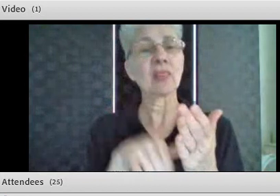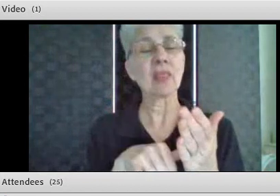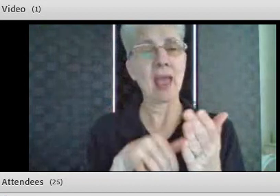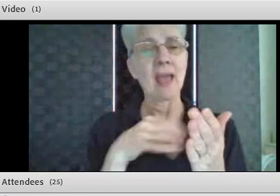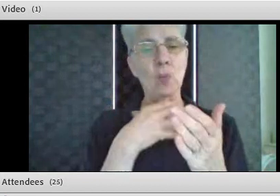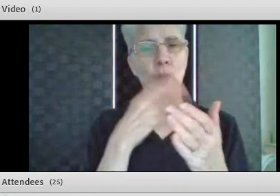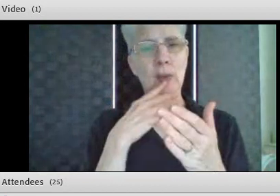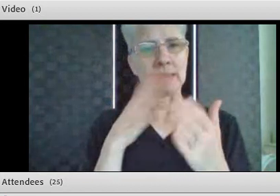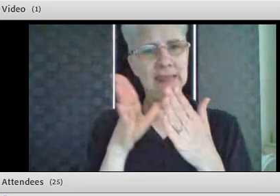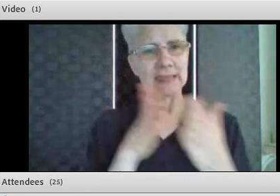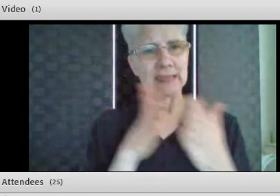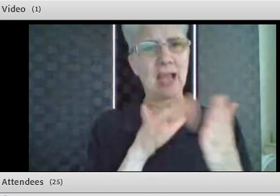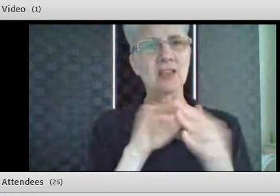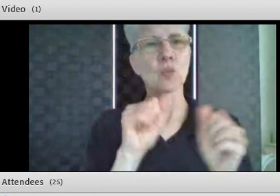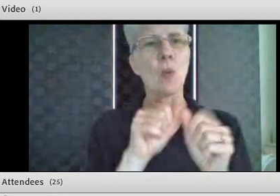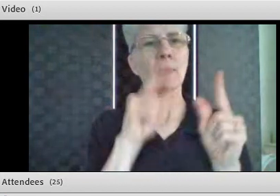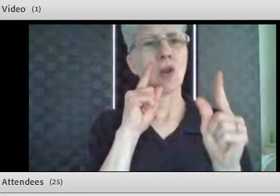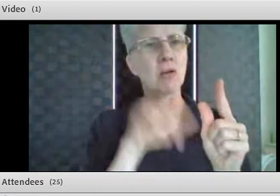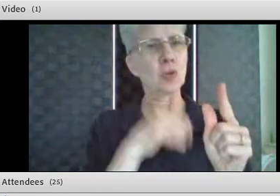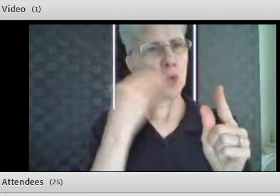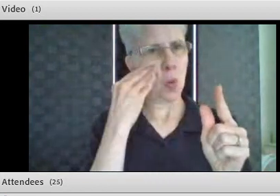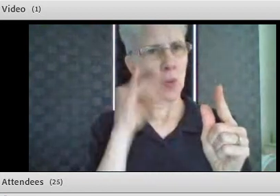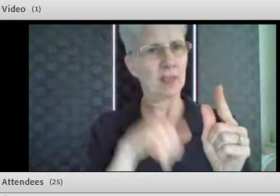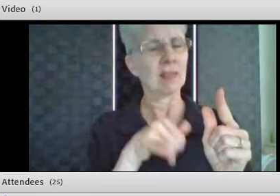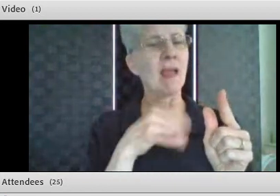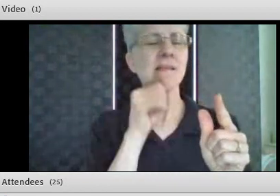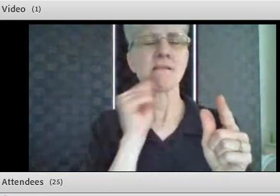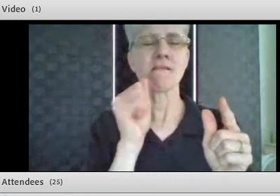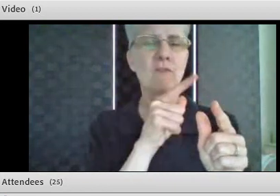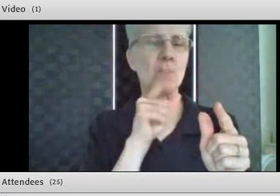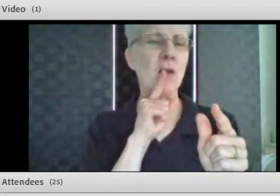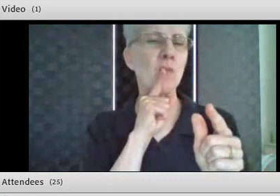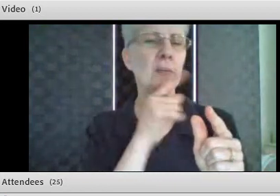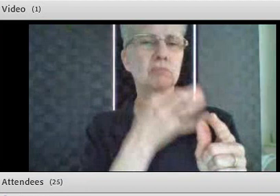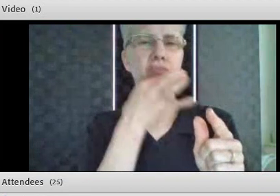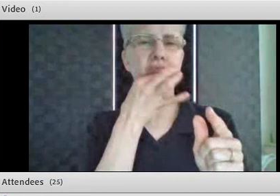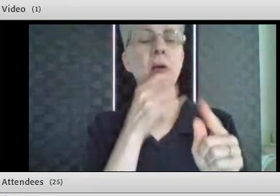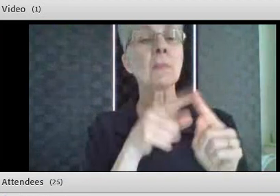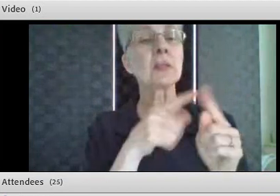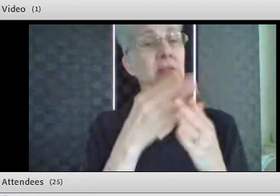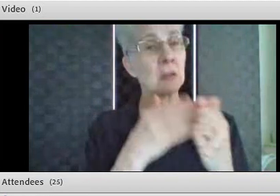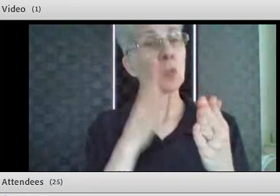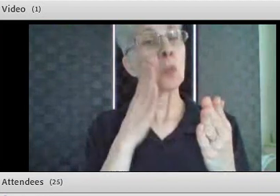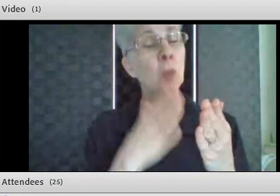We'll be speaking to a lot of people who are, you know, not feeling so confident or comfortable.